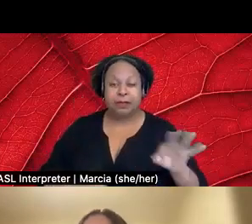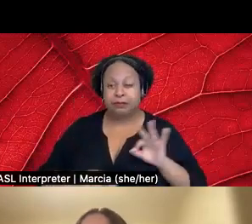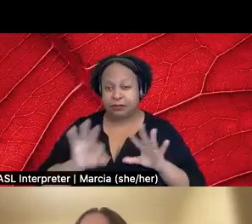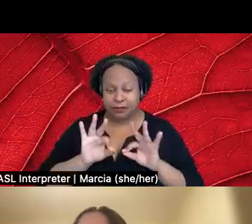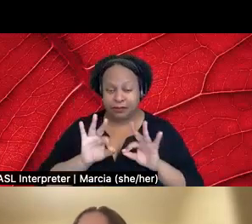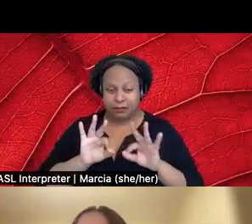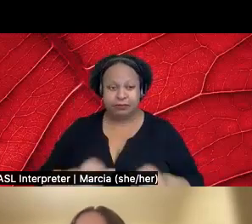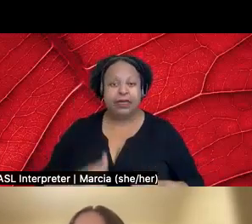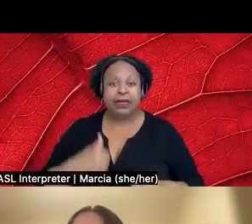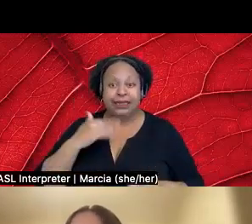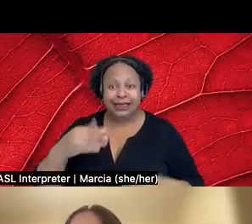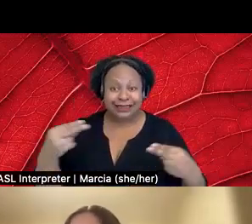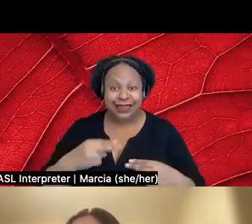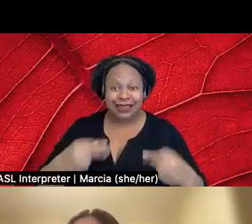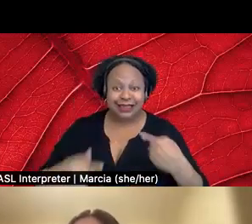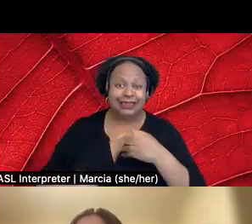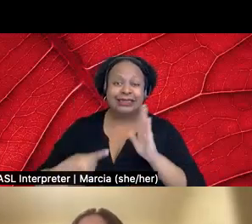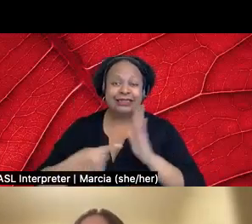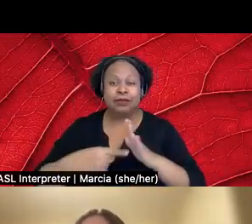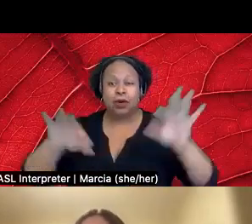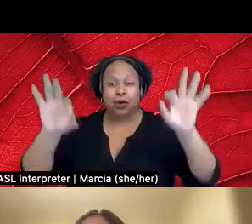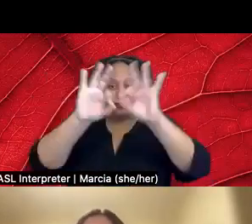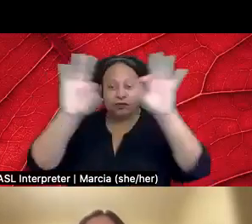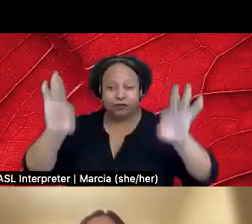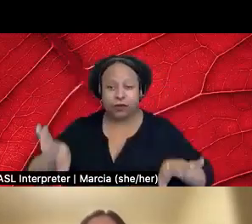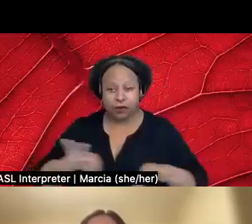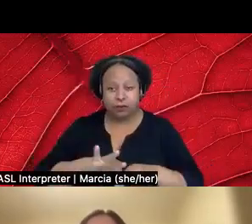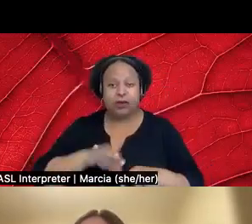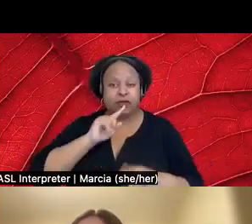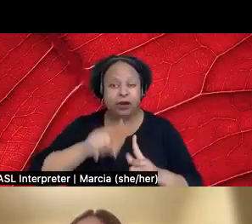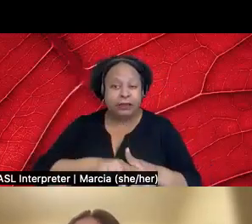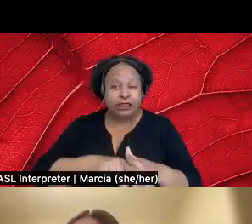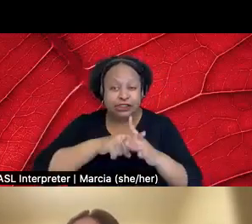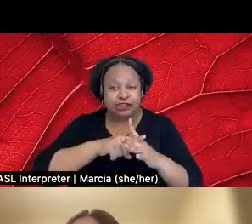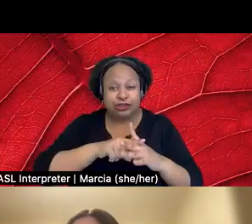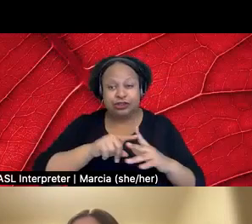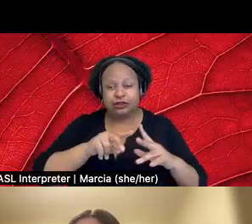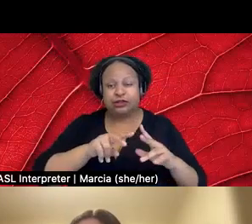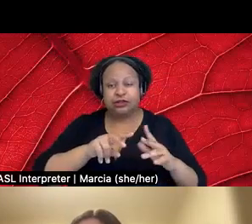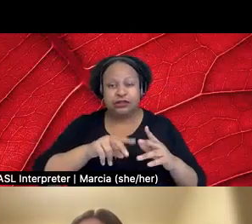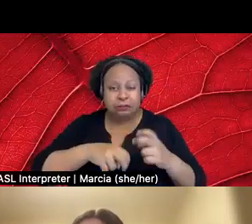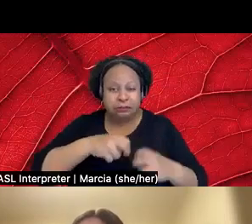This is an example of a form for capturing the initial issues or tasks to be taken on.